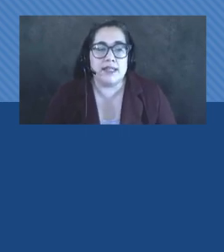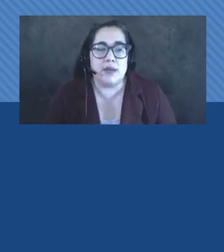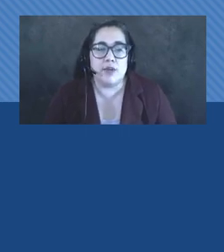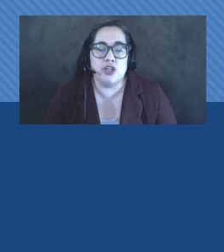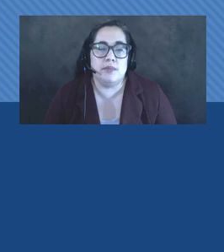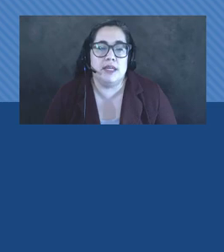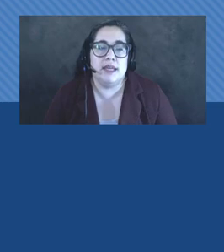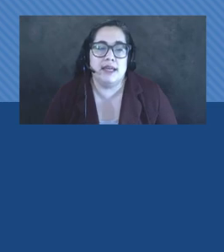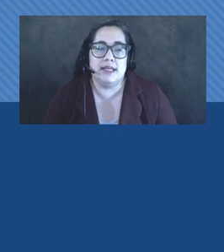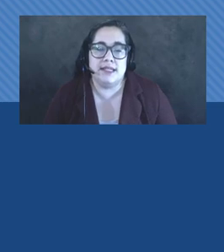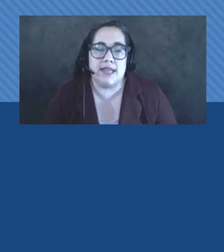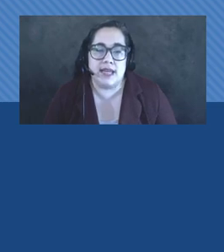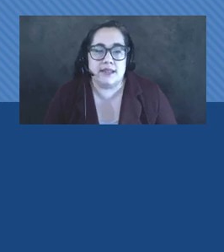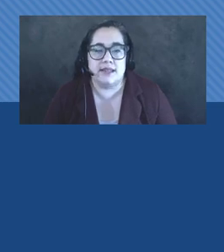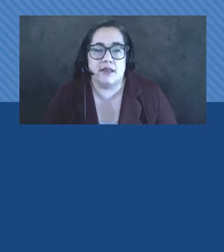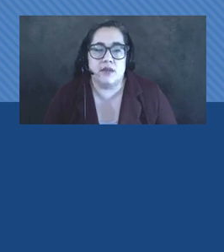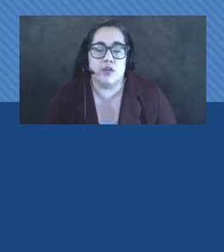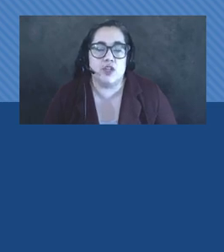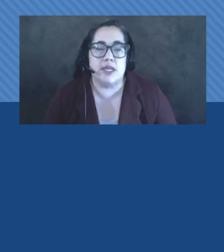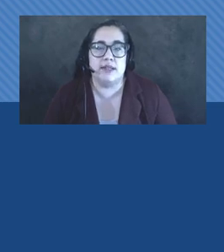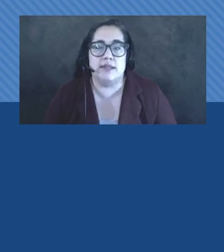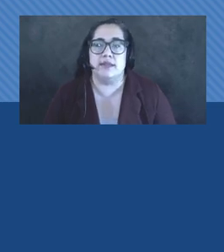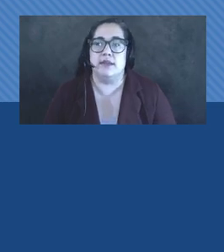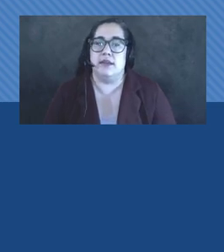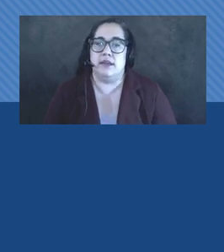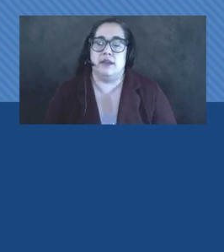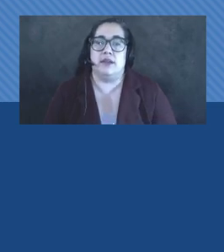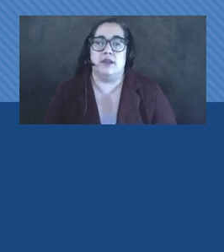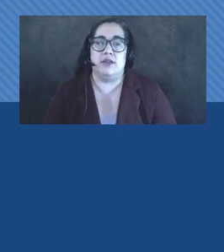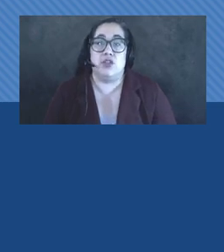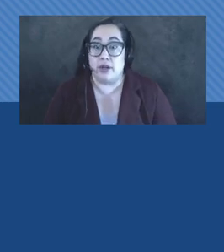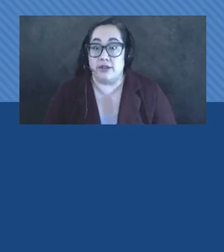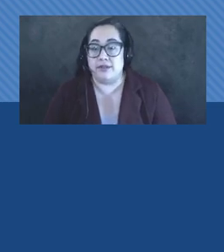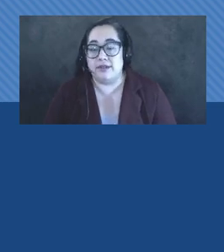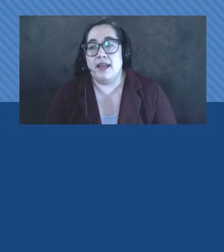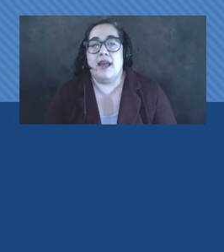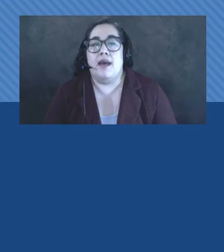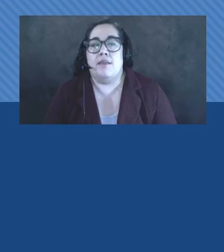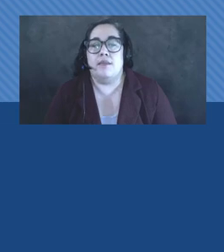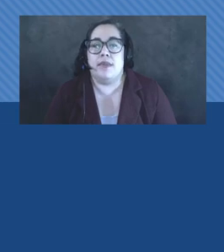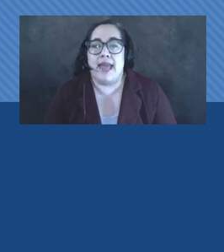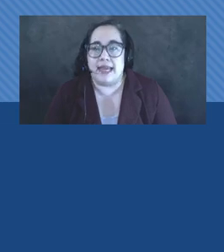summary should be concise which means. Short. And